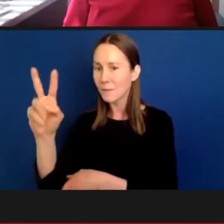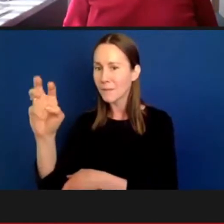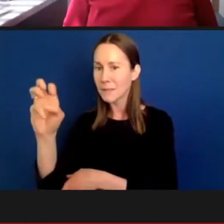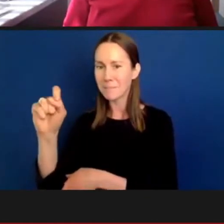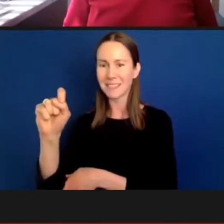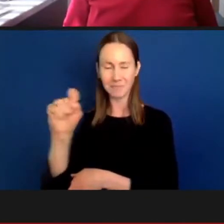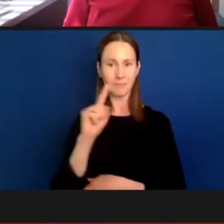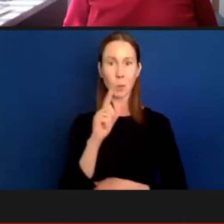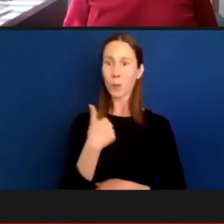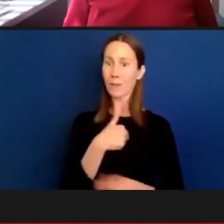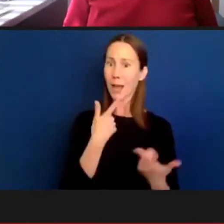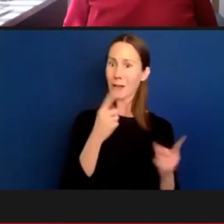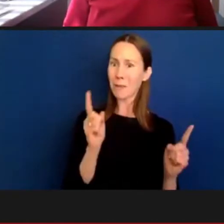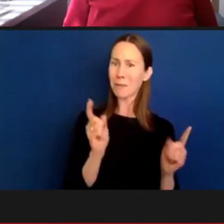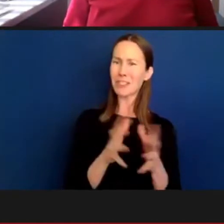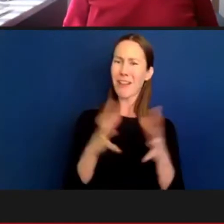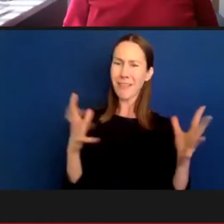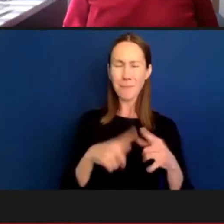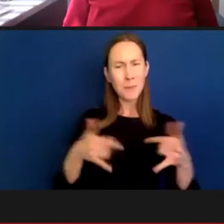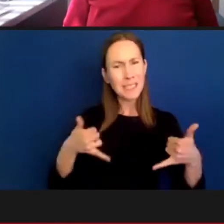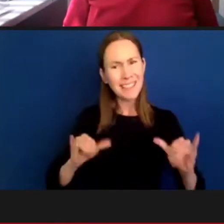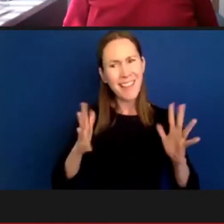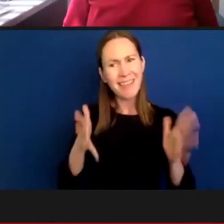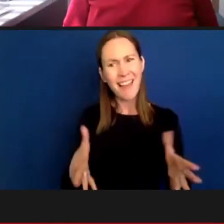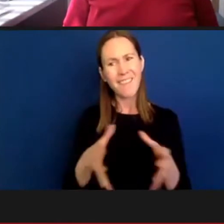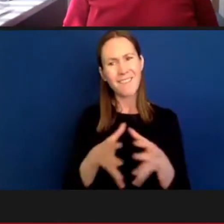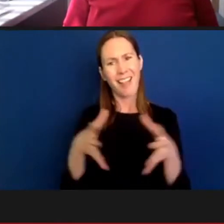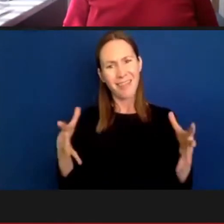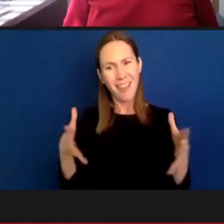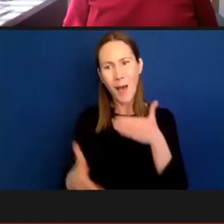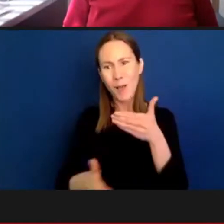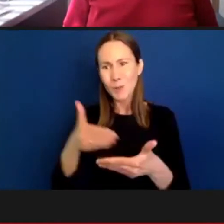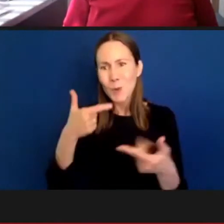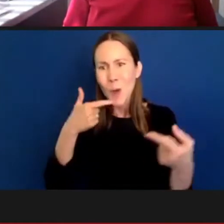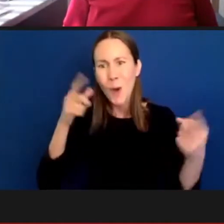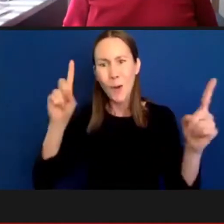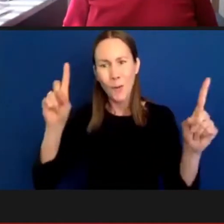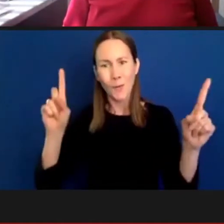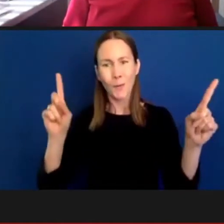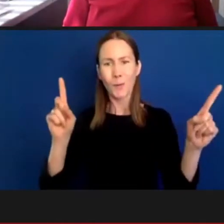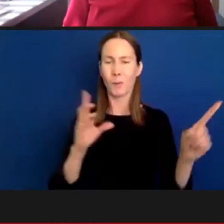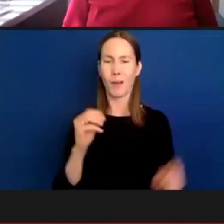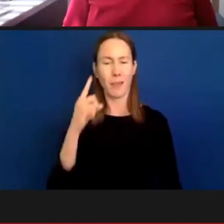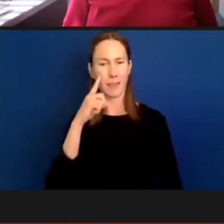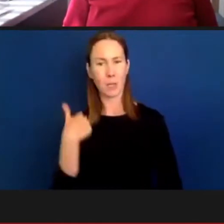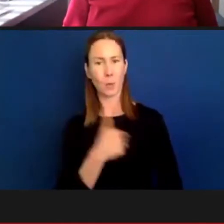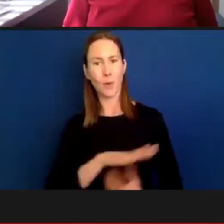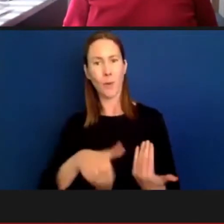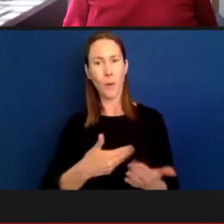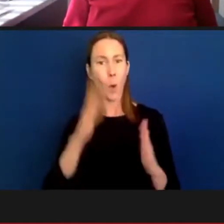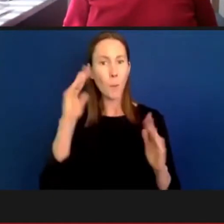But we still have a long way to go, and I think we all hope to continue this conversation.